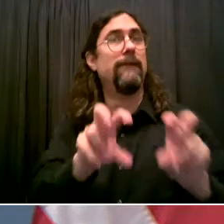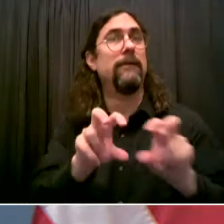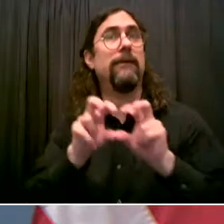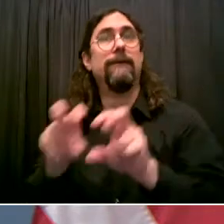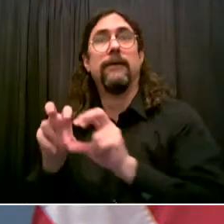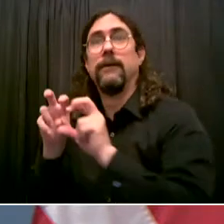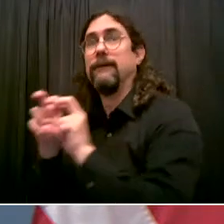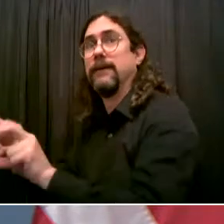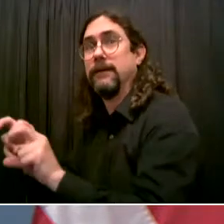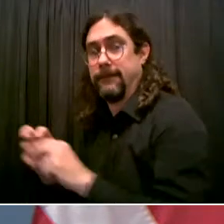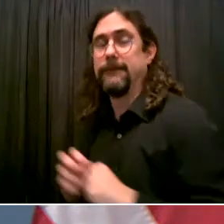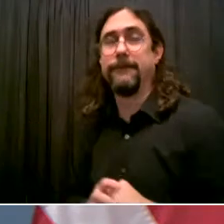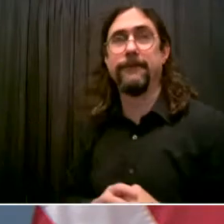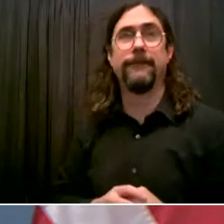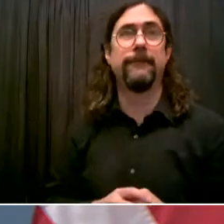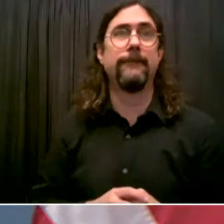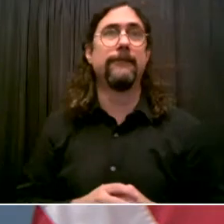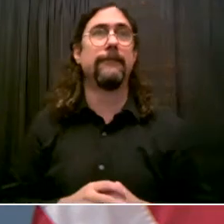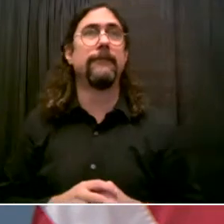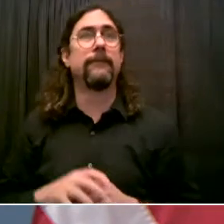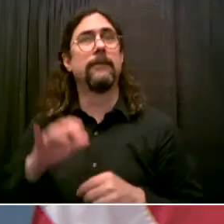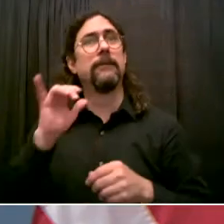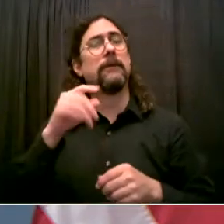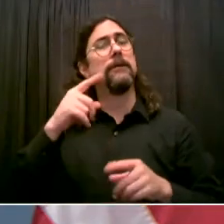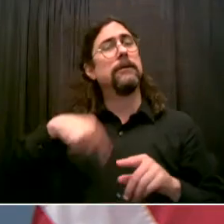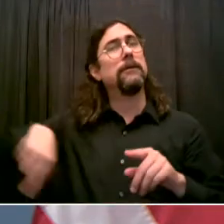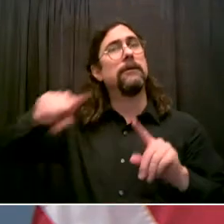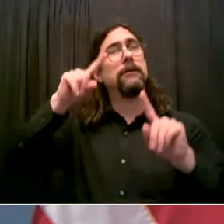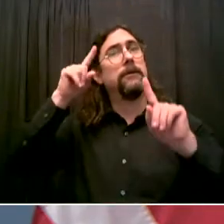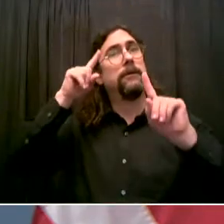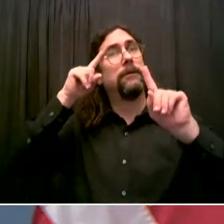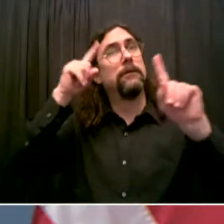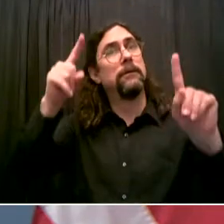HAVE INVESTED A QUARTER OF $1 MILLION IN INVESTMENTS TO